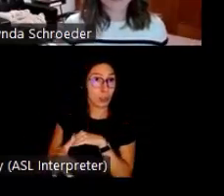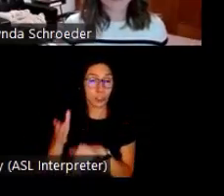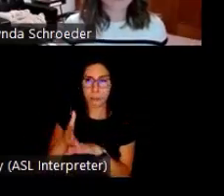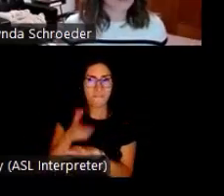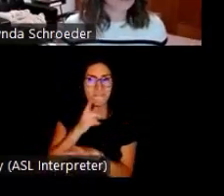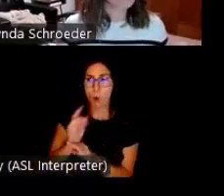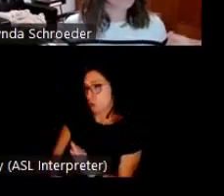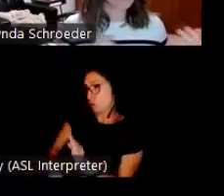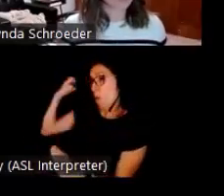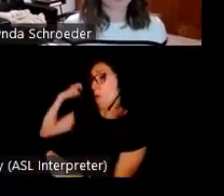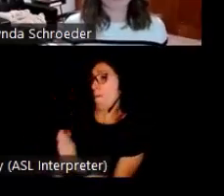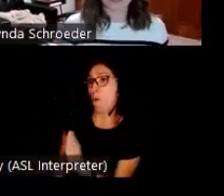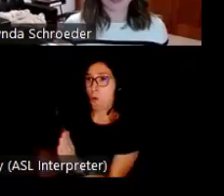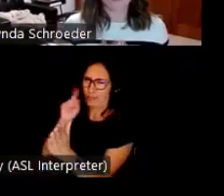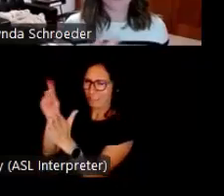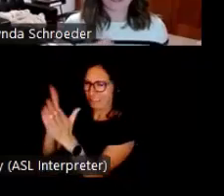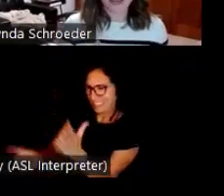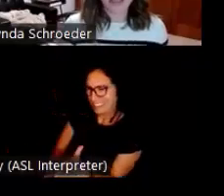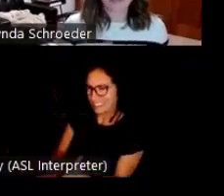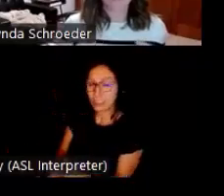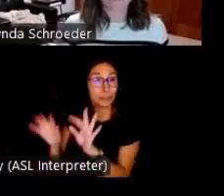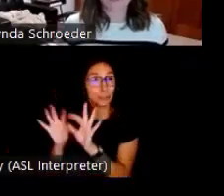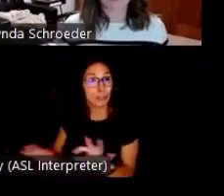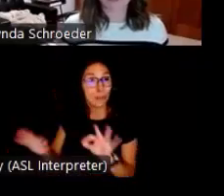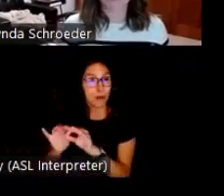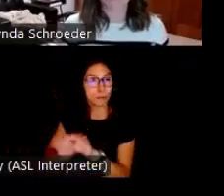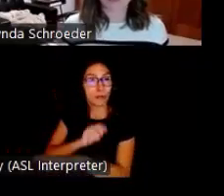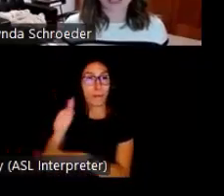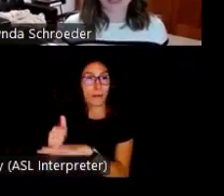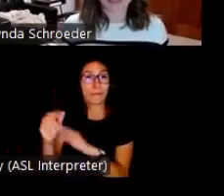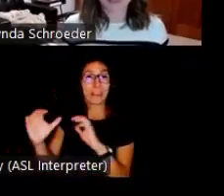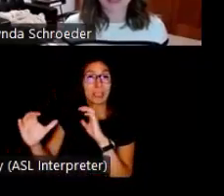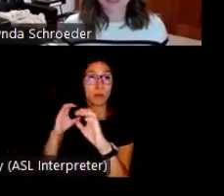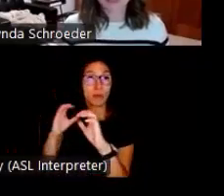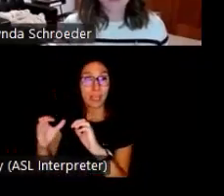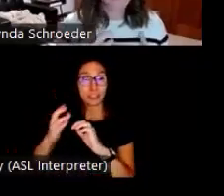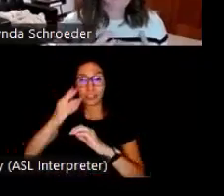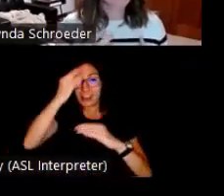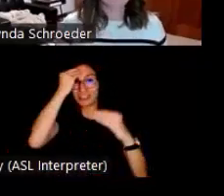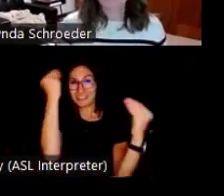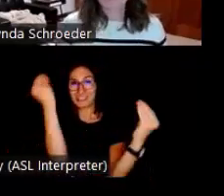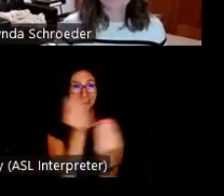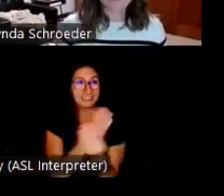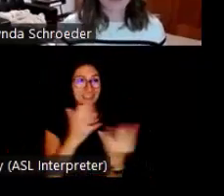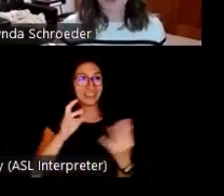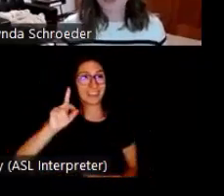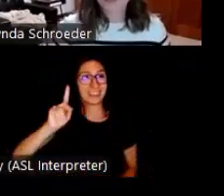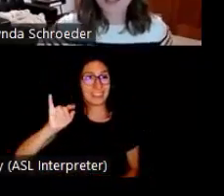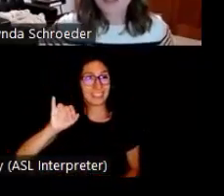to develop a communication and a dissemination plan. I don't want to give you more work.